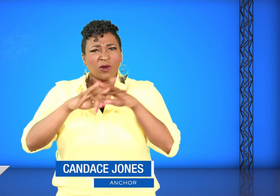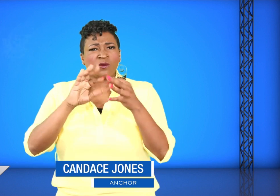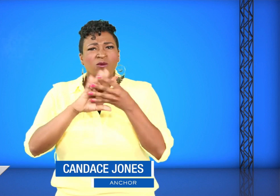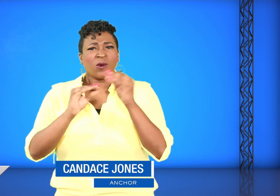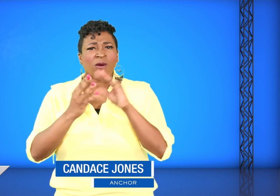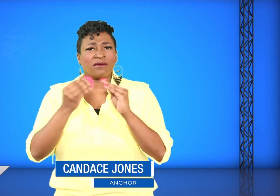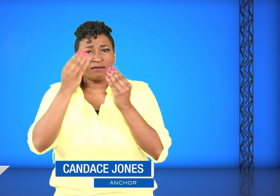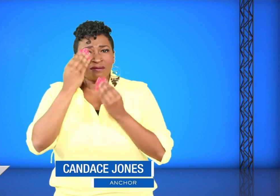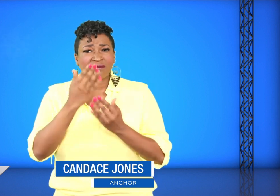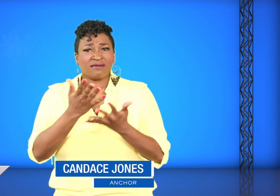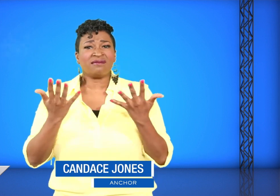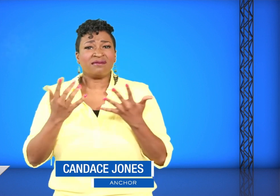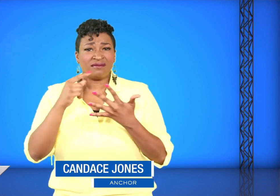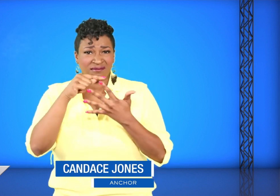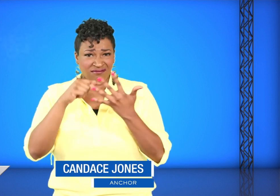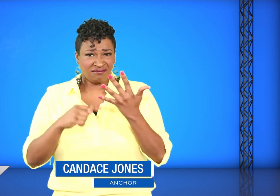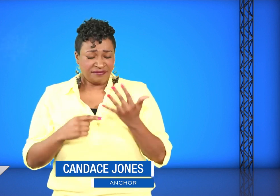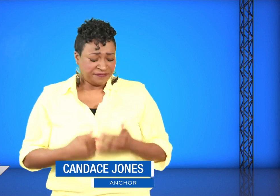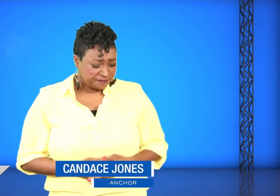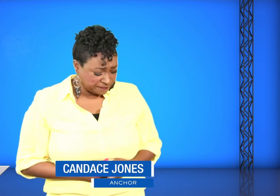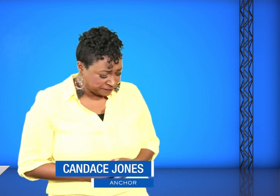Here are your top stories for today.